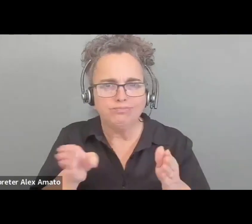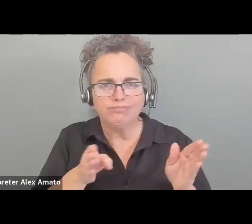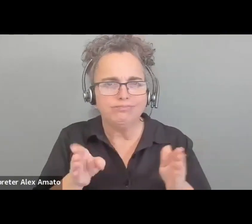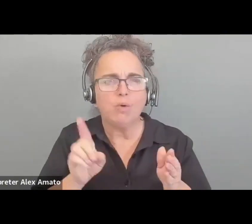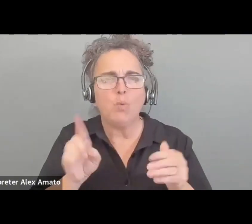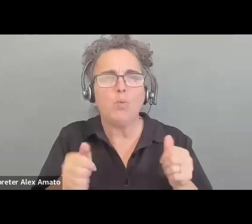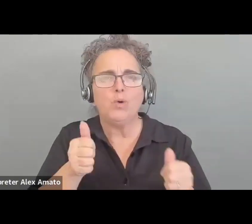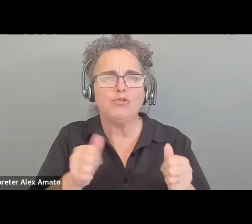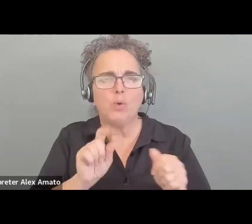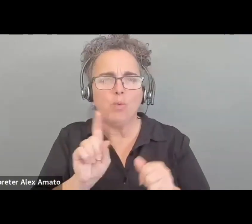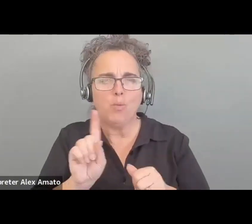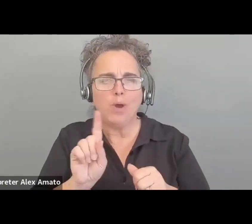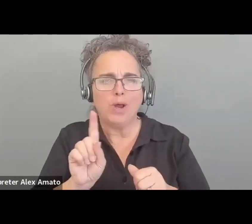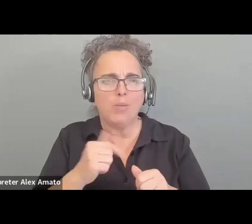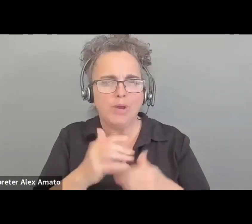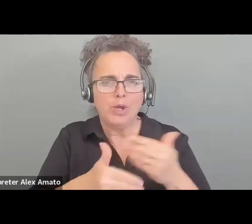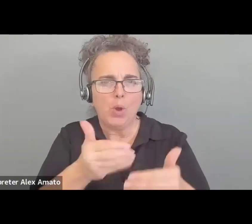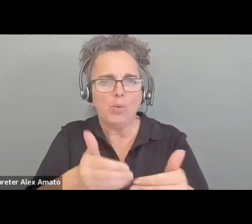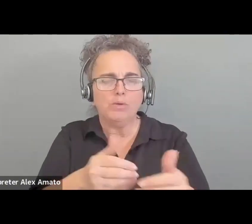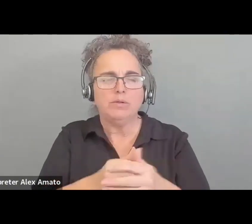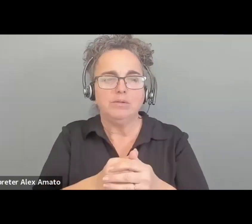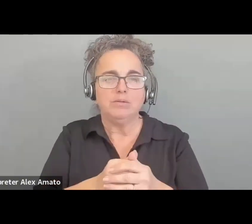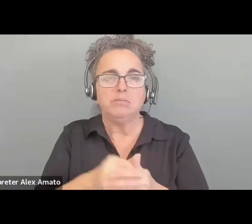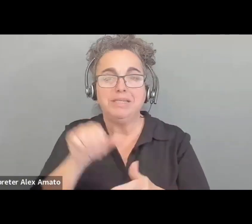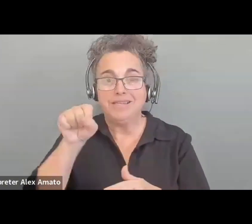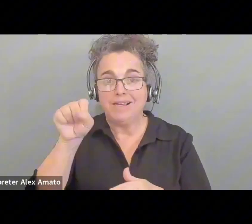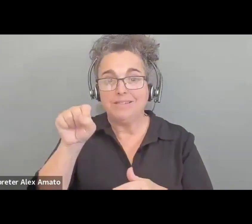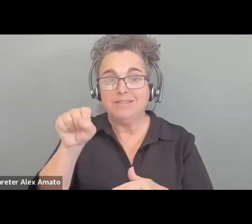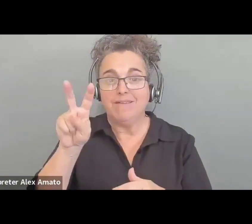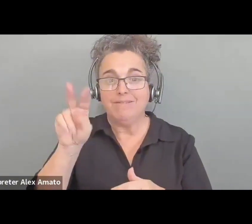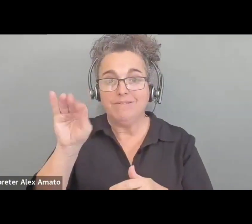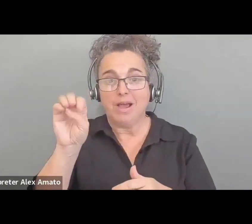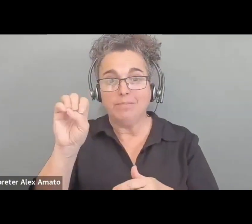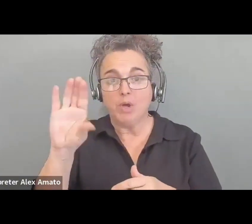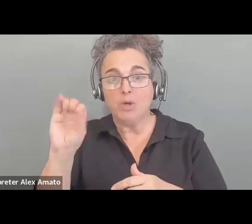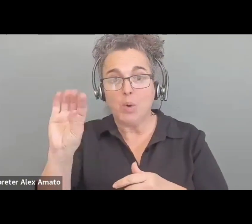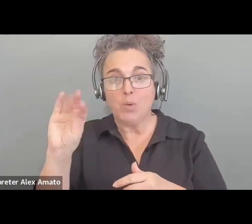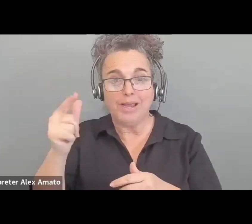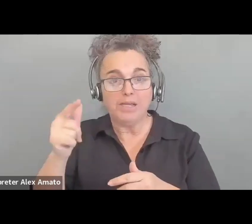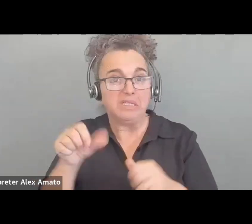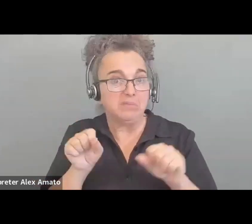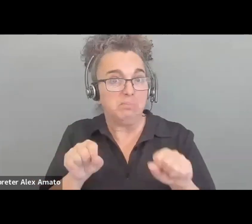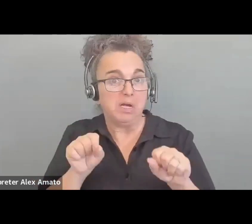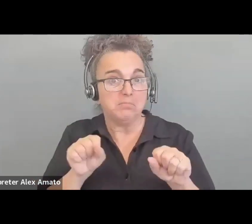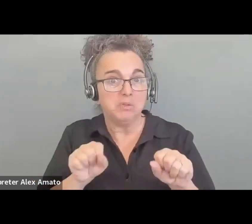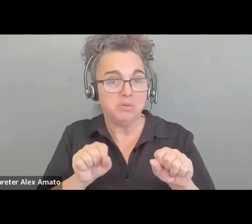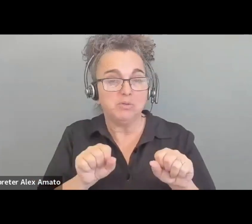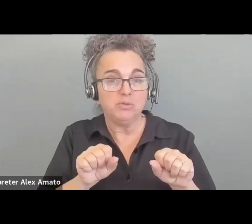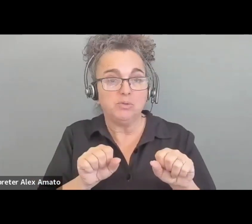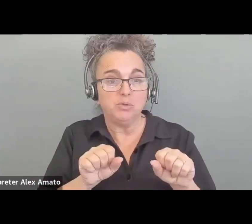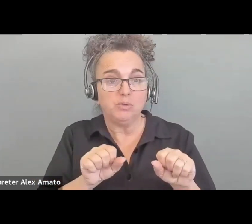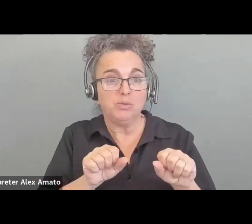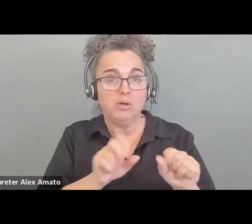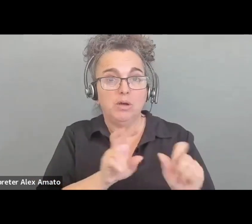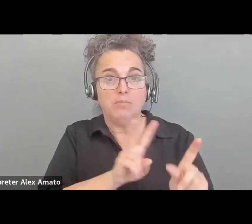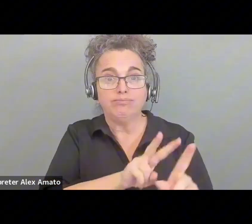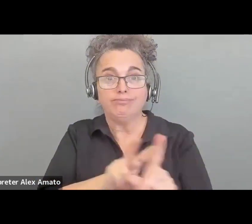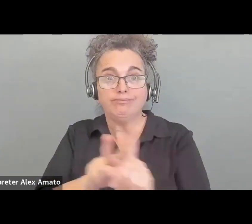There is the possibility for vibe coding to really propagate accessibility and embed it from the start.